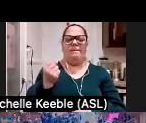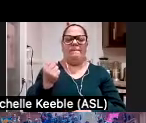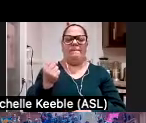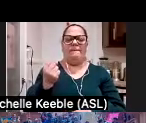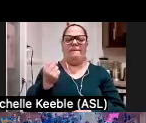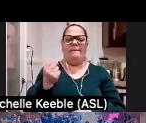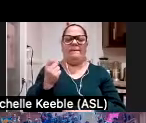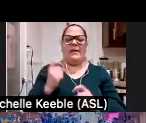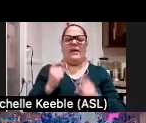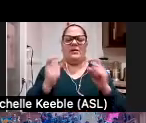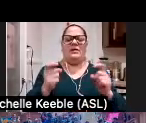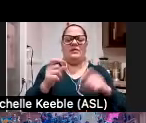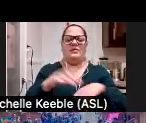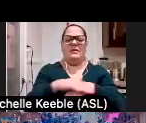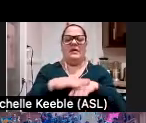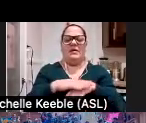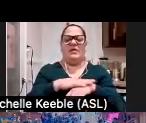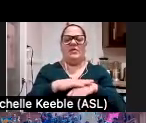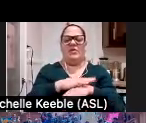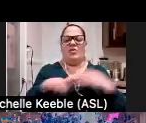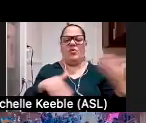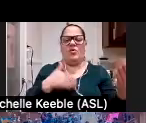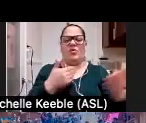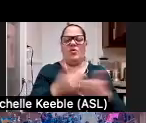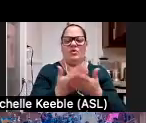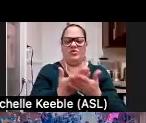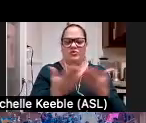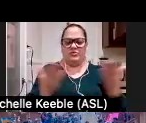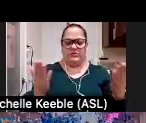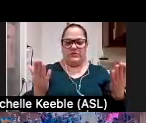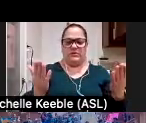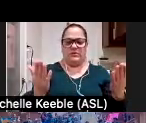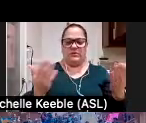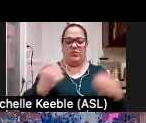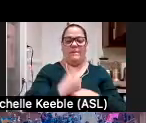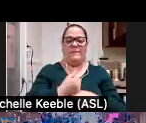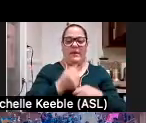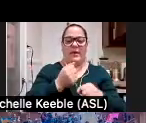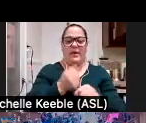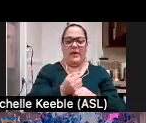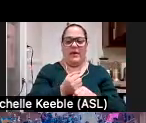kiosk over there, everything and all the items that you guys see were made by Spectrum Designs,